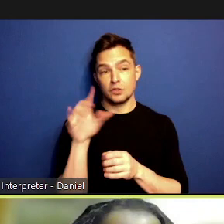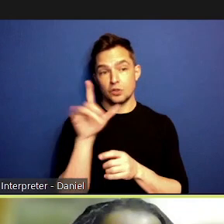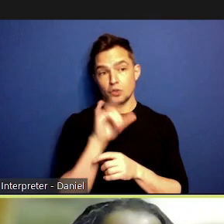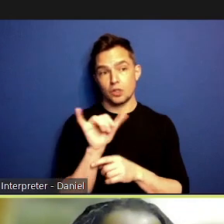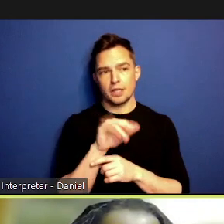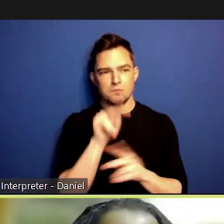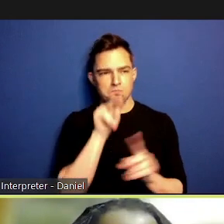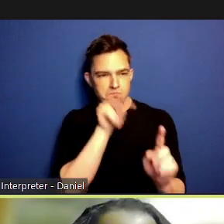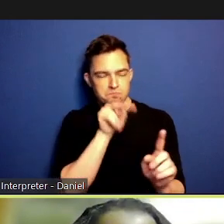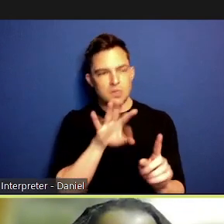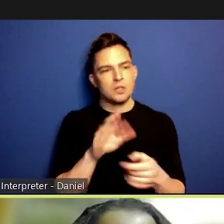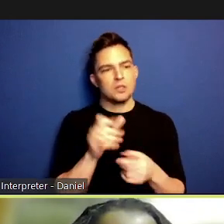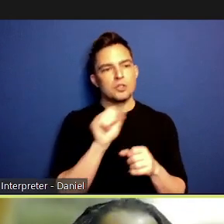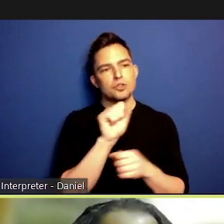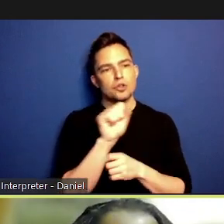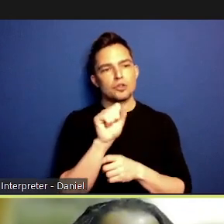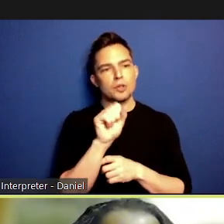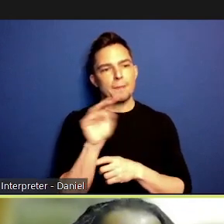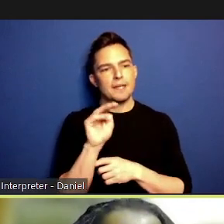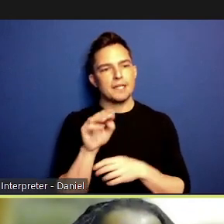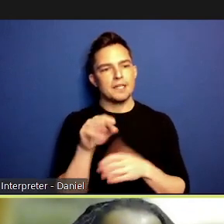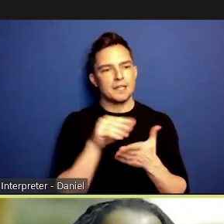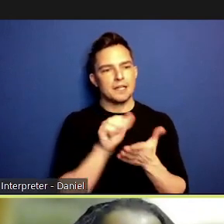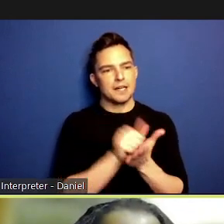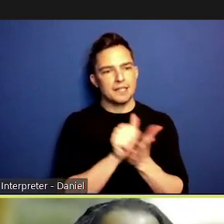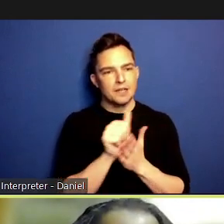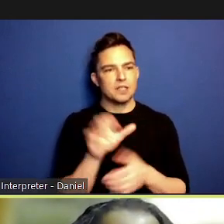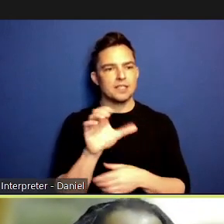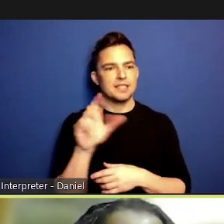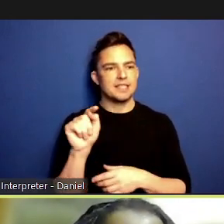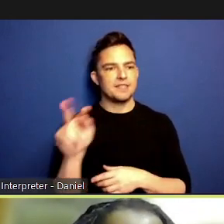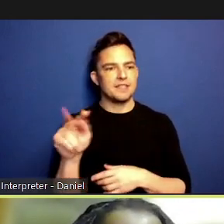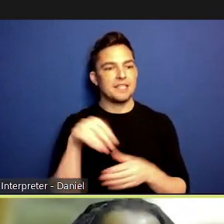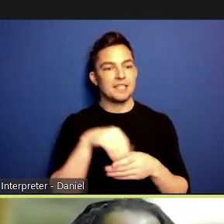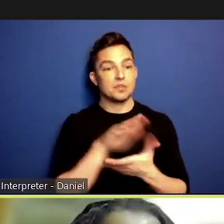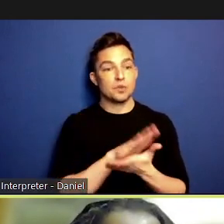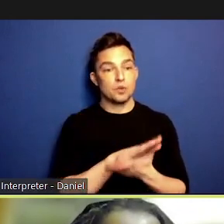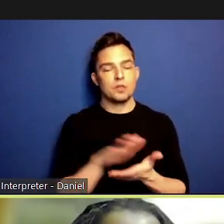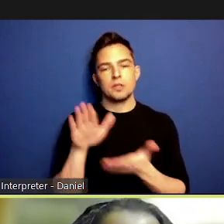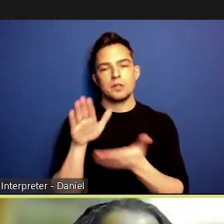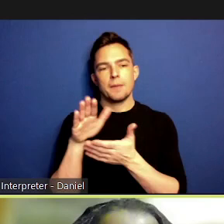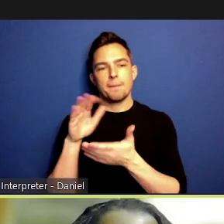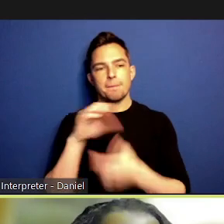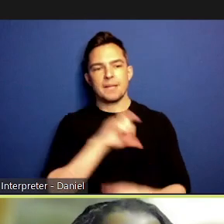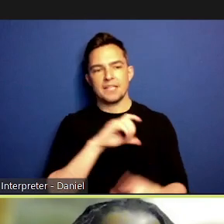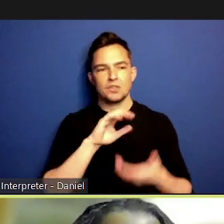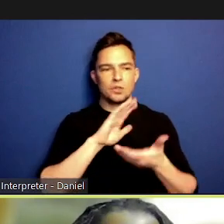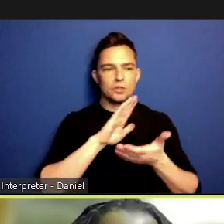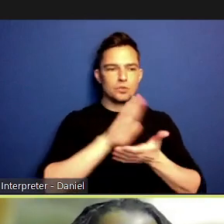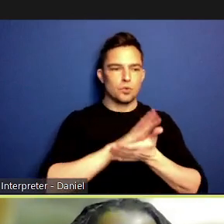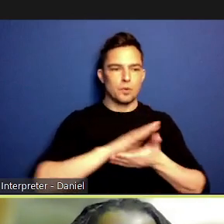media accounts, CCTV in schools, police school partnerships, recording students who are taking